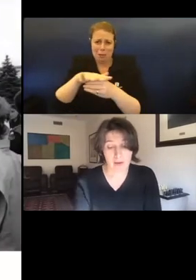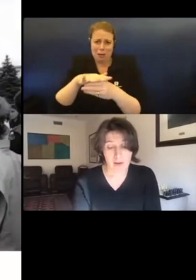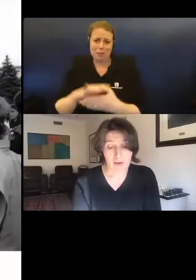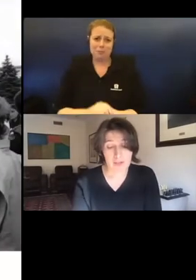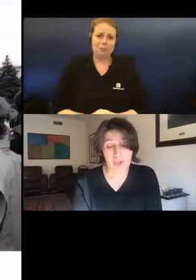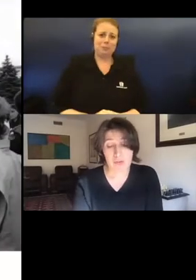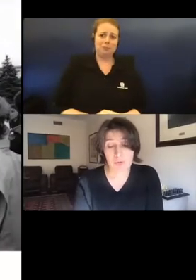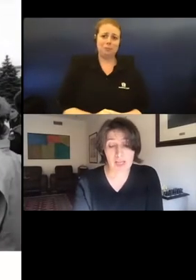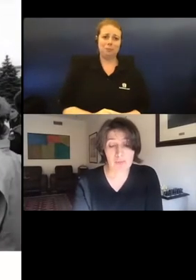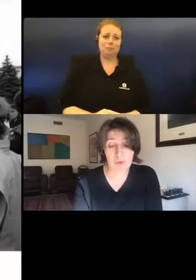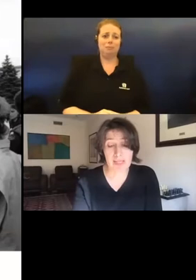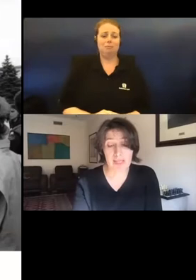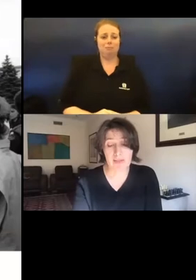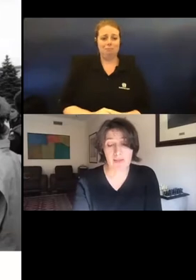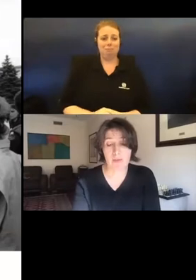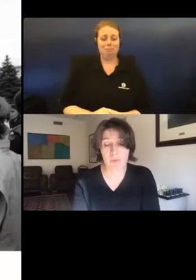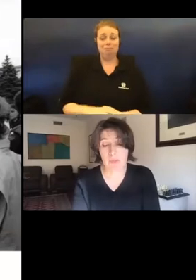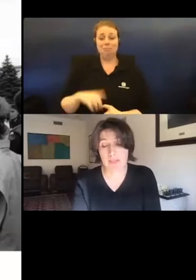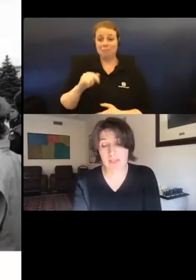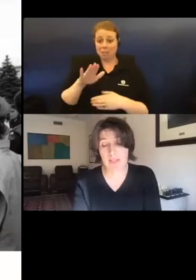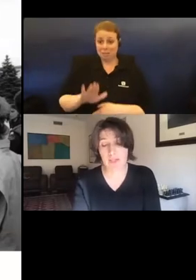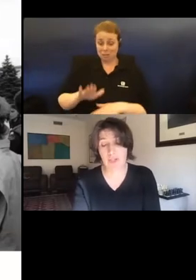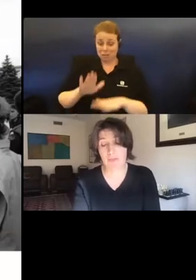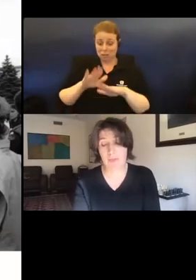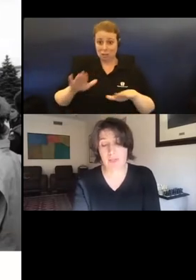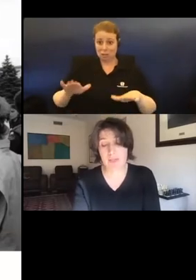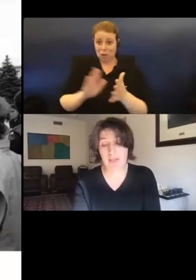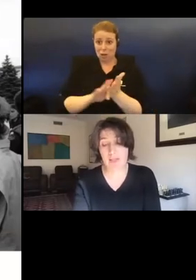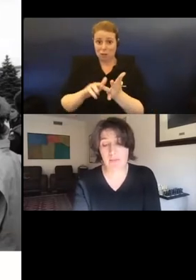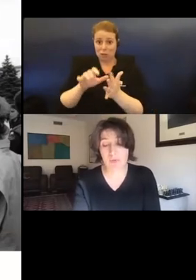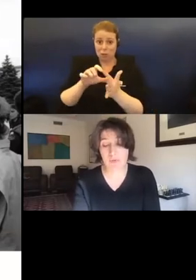this childhood came to an end when as a teenager experienced the collapse of all